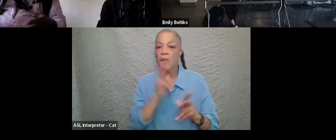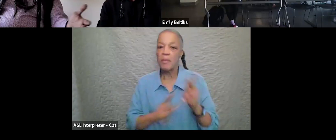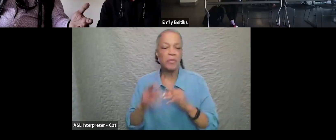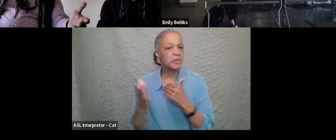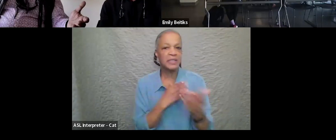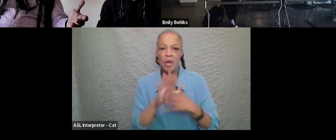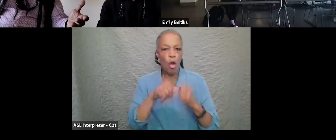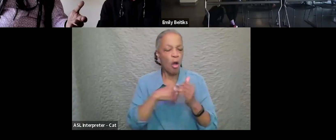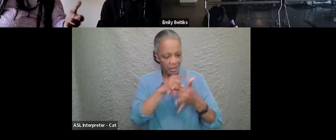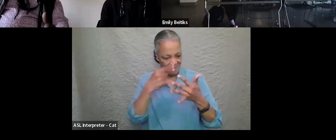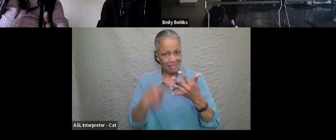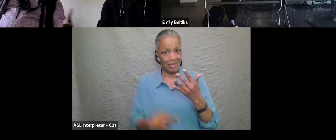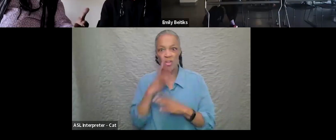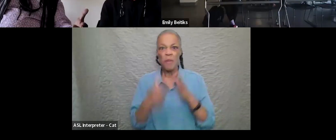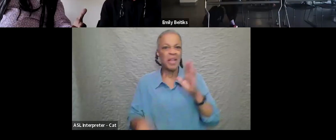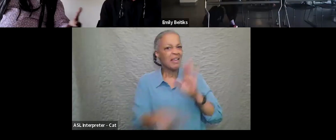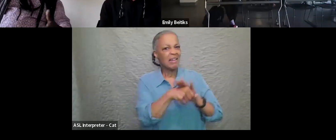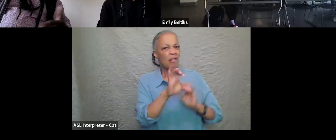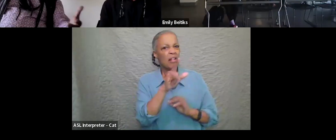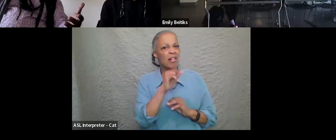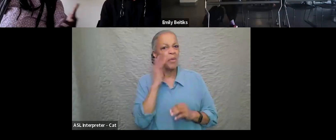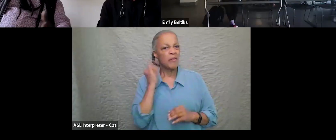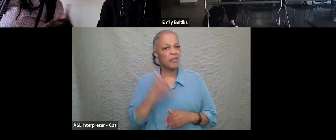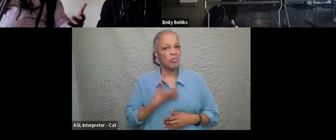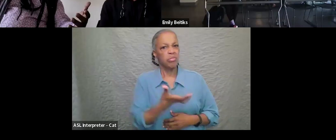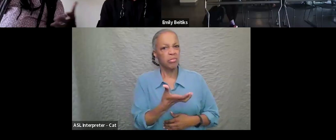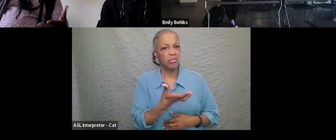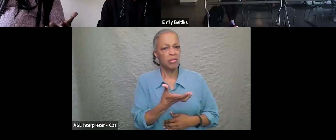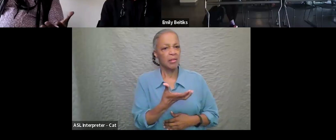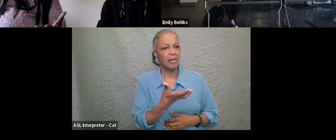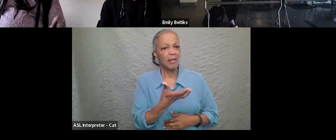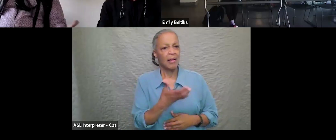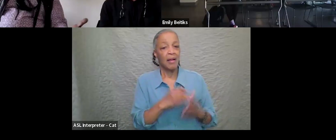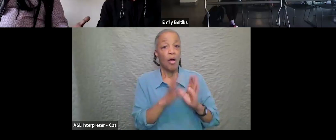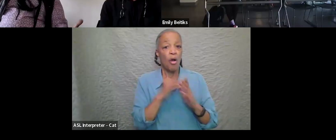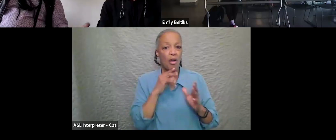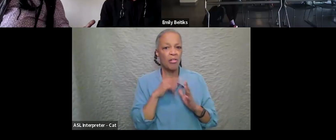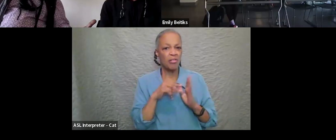like, you're going to get kicked out of the club if you speak out of turn, or you shine a bad light on it and yet some people do.